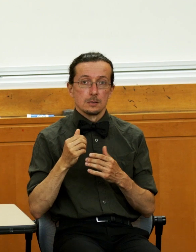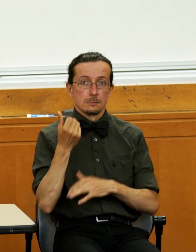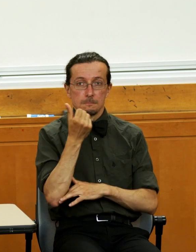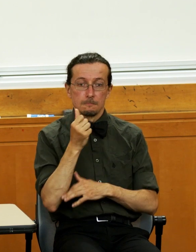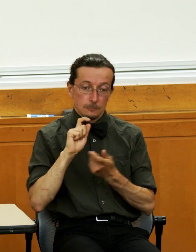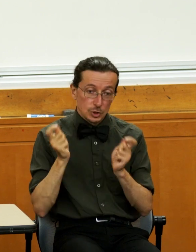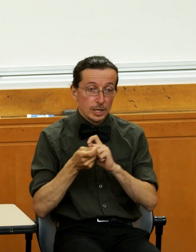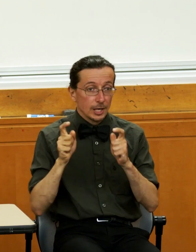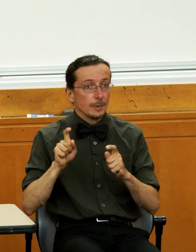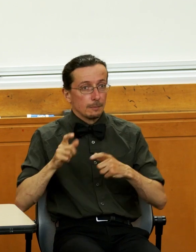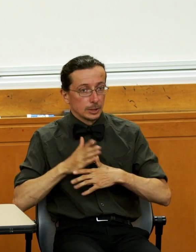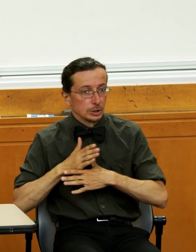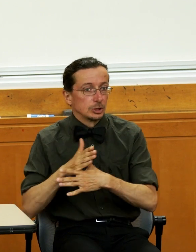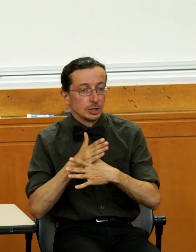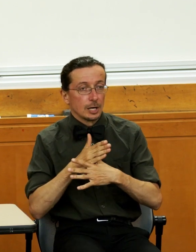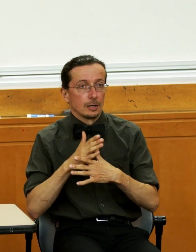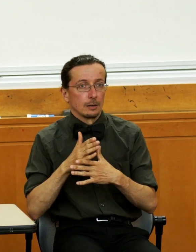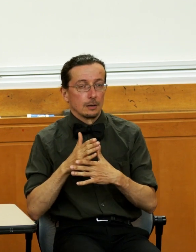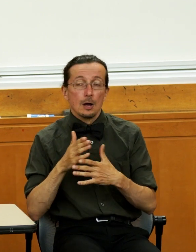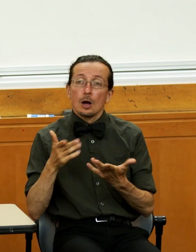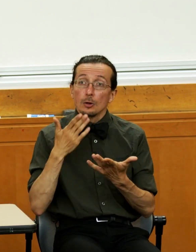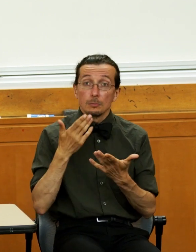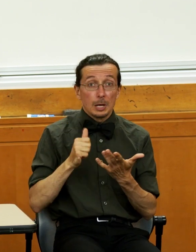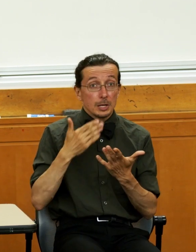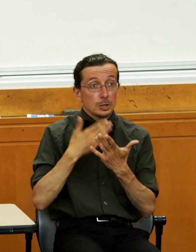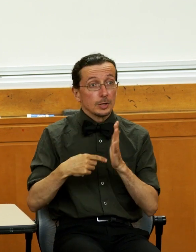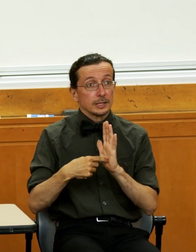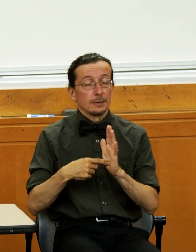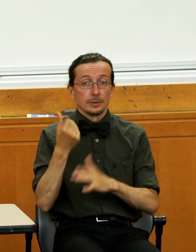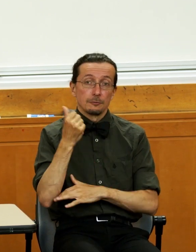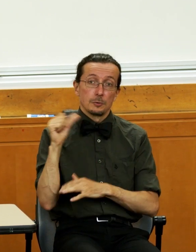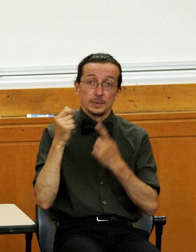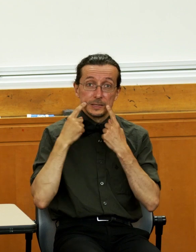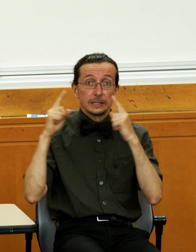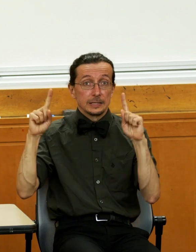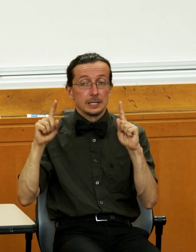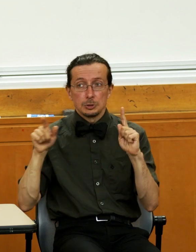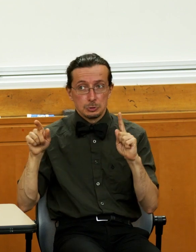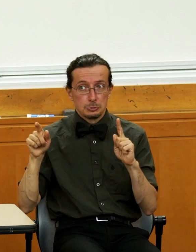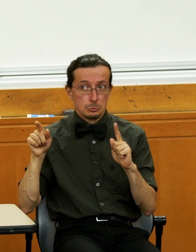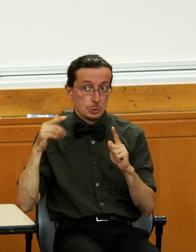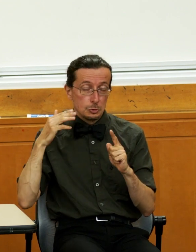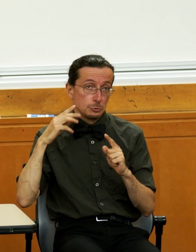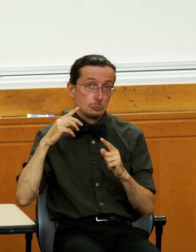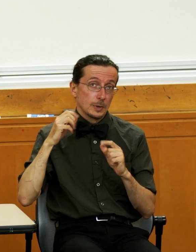there good examples of movements that have been successful that you can think of where a sense of